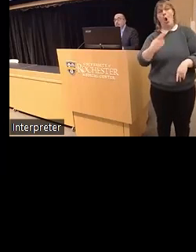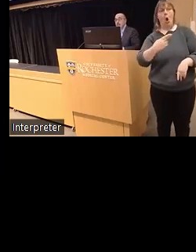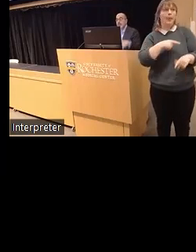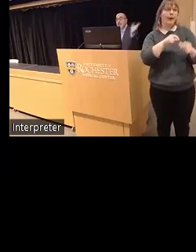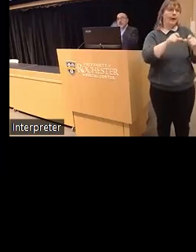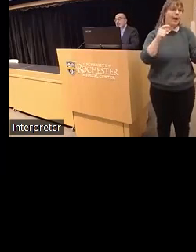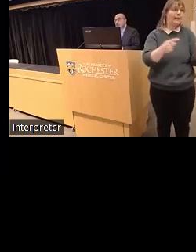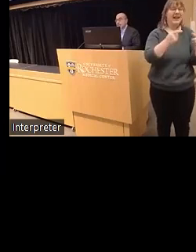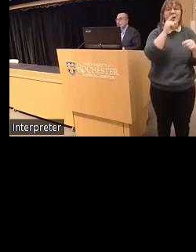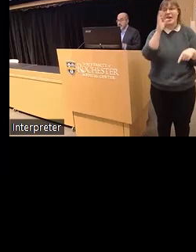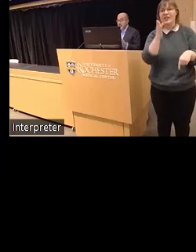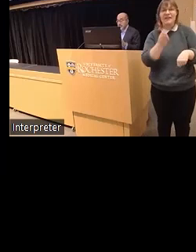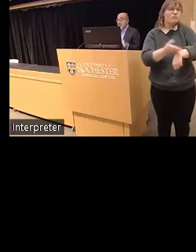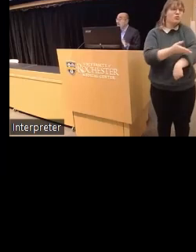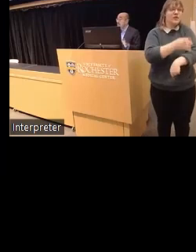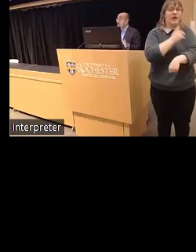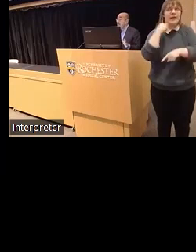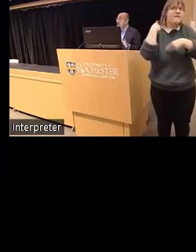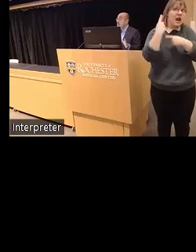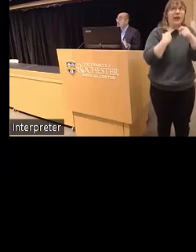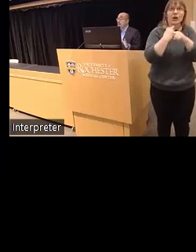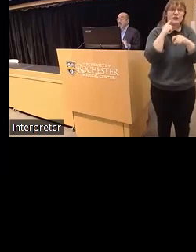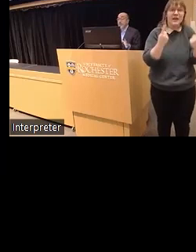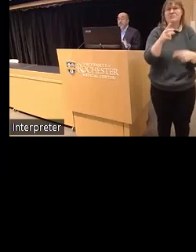any better they've had pain for years well that's not really the case when you deliver high quality